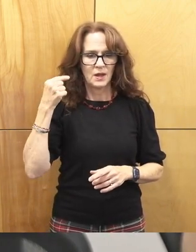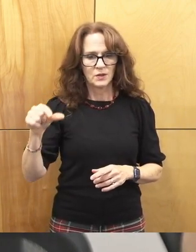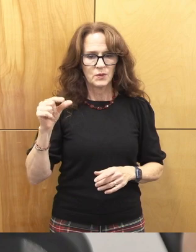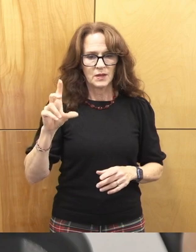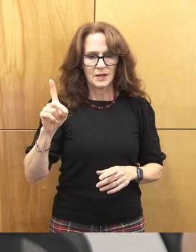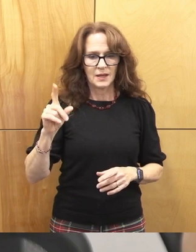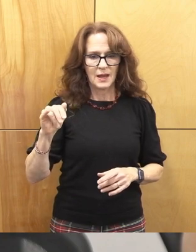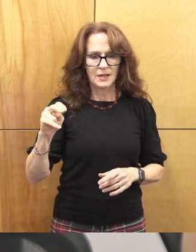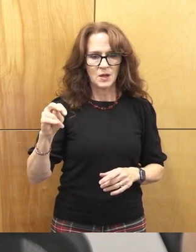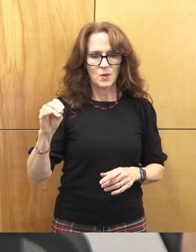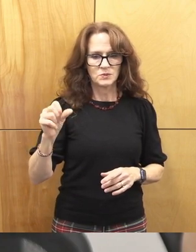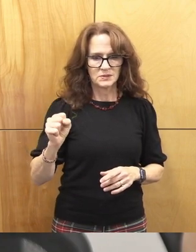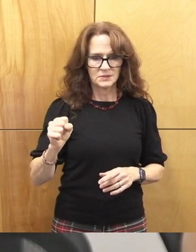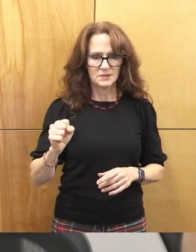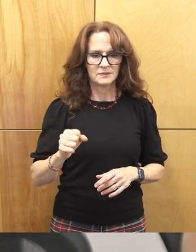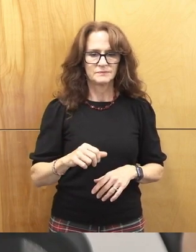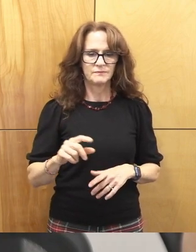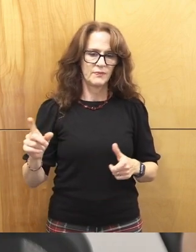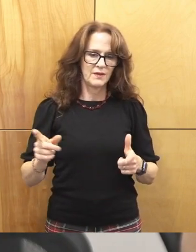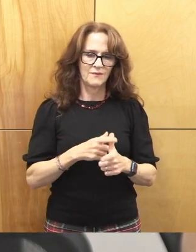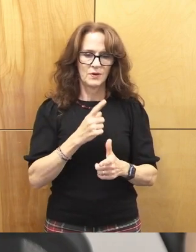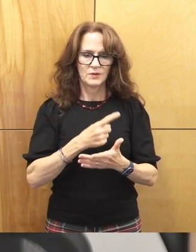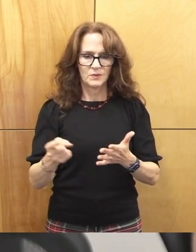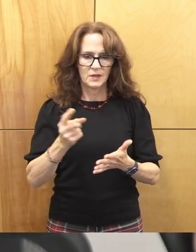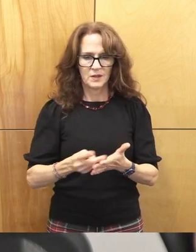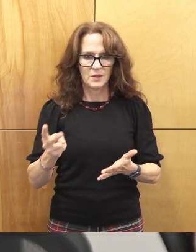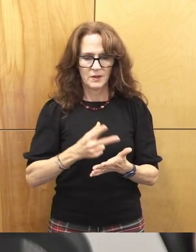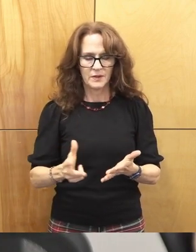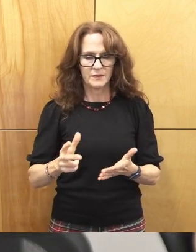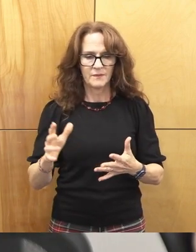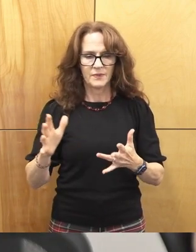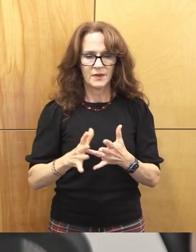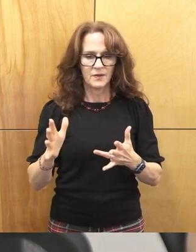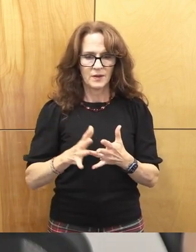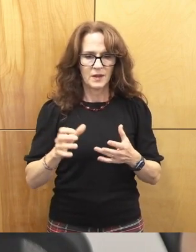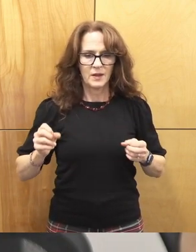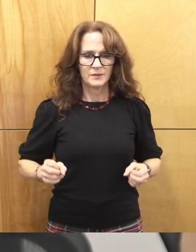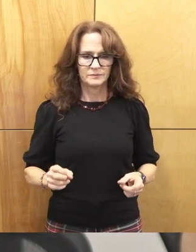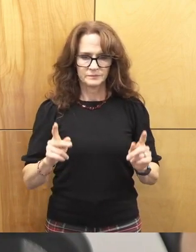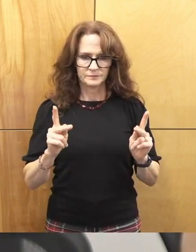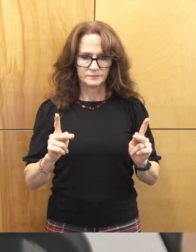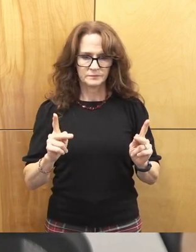And throughout the first couple weeks at school, the freshman had the opportunity to nominate